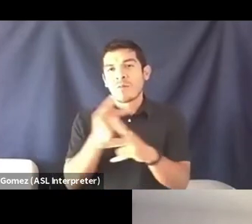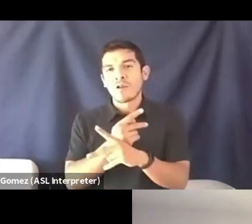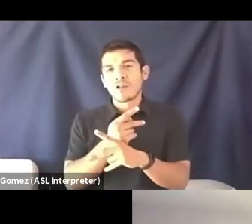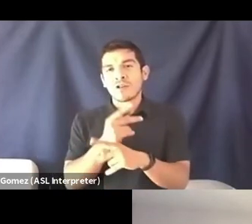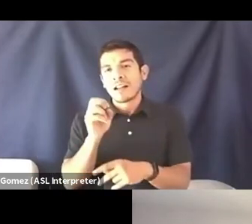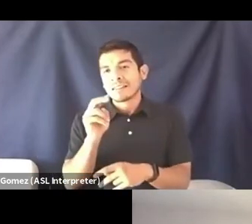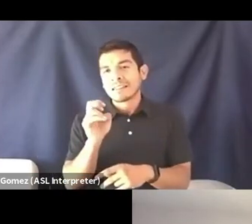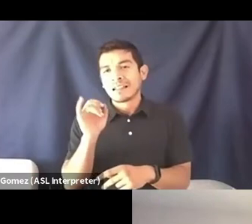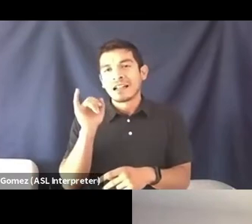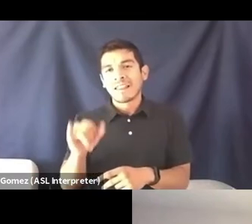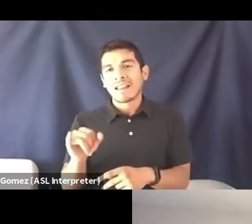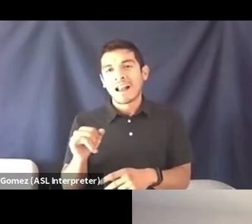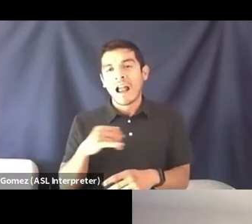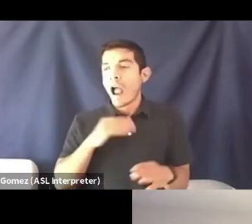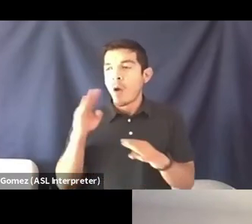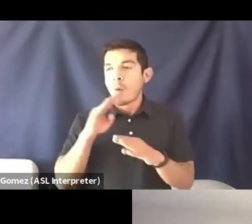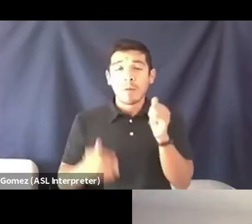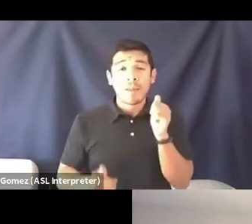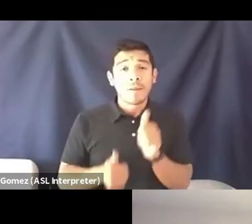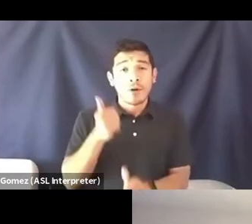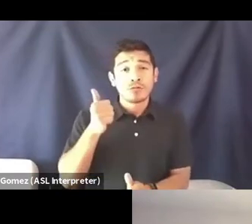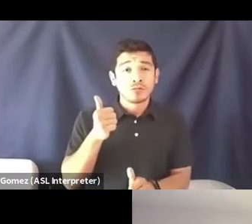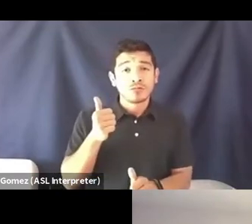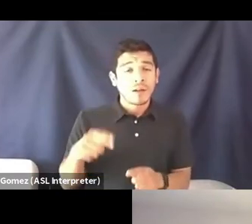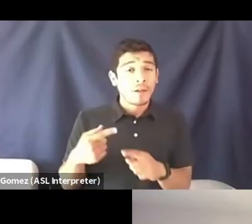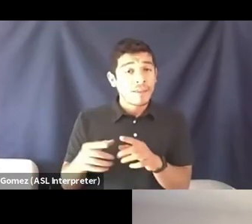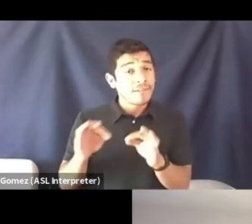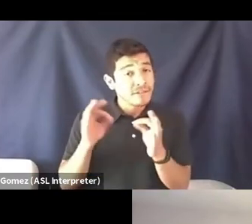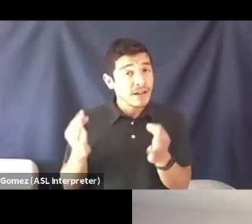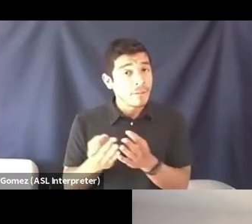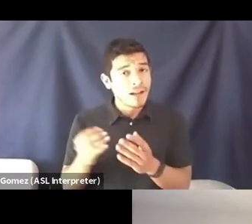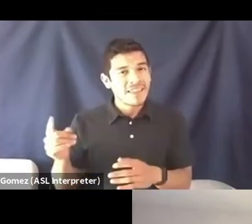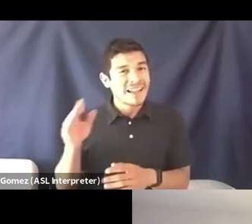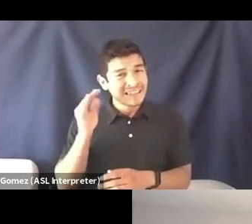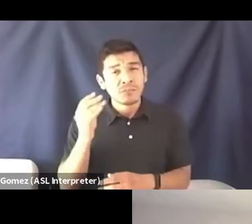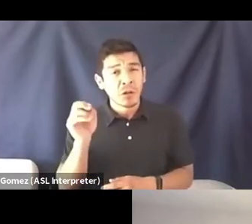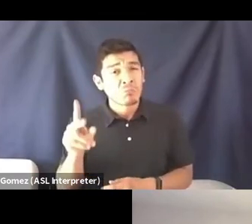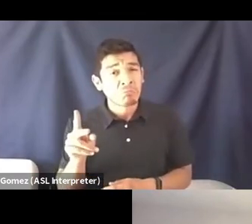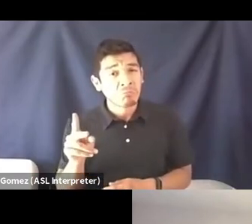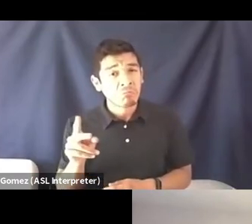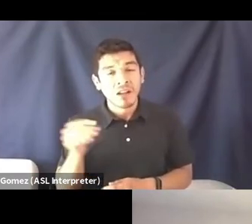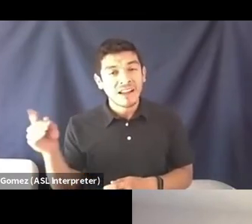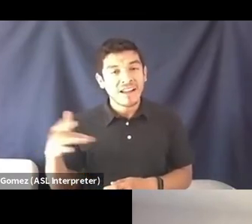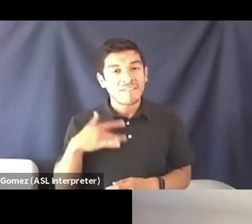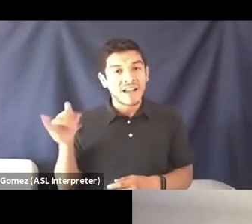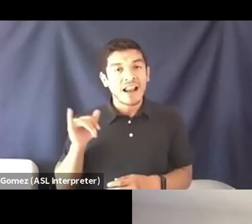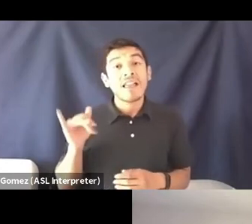that I worried about the most but the family, they seemed okay and they feel like that's what happened.